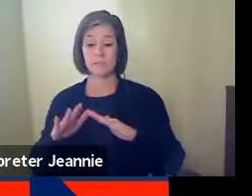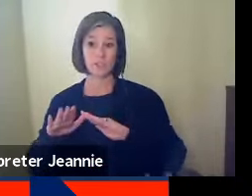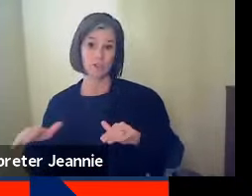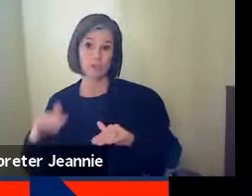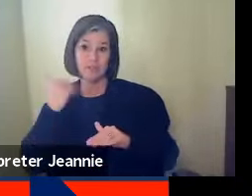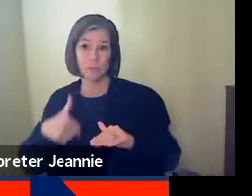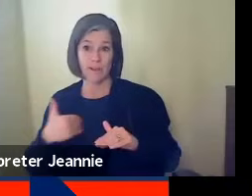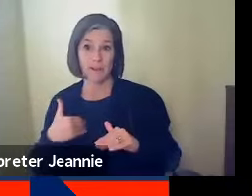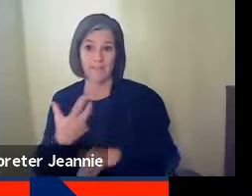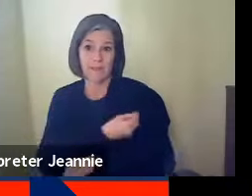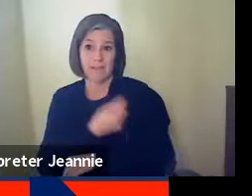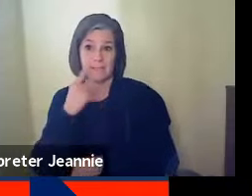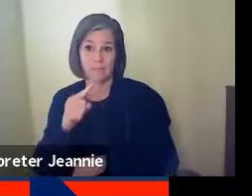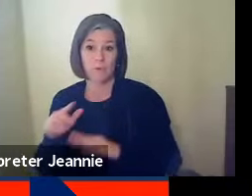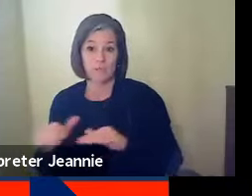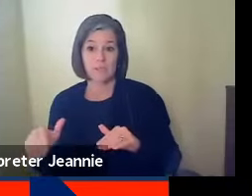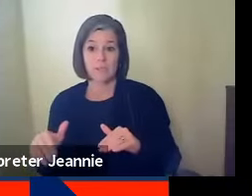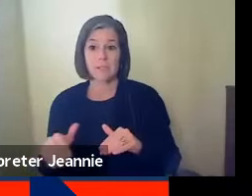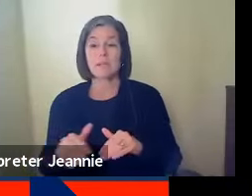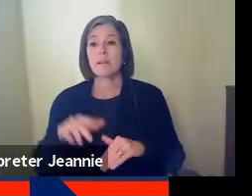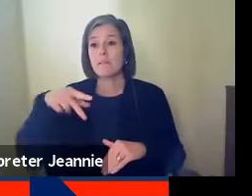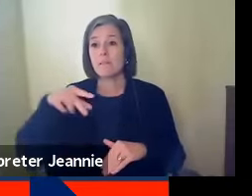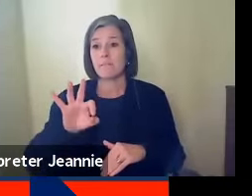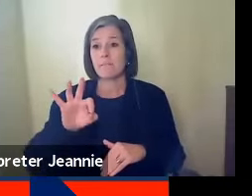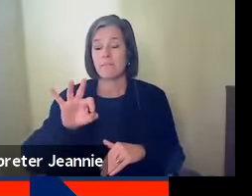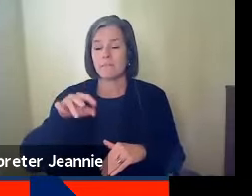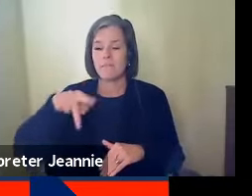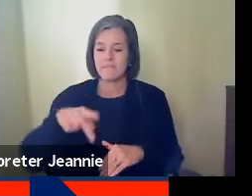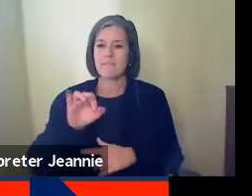for children the Pfizer can go down to 16 but that's as low as we get and then